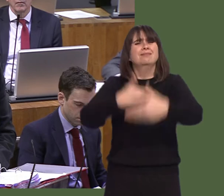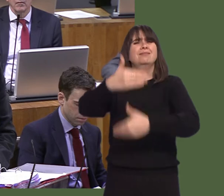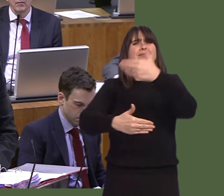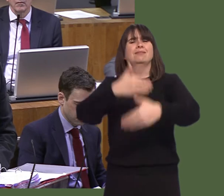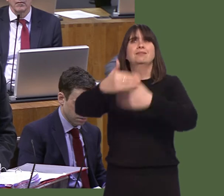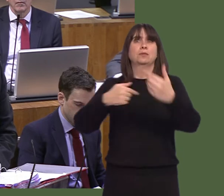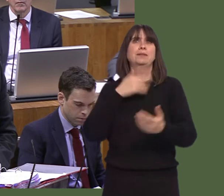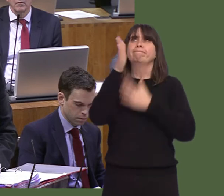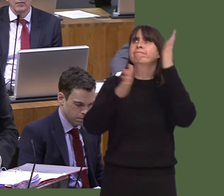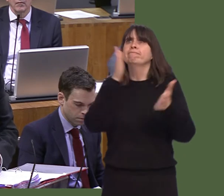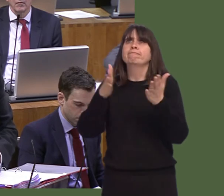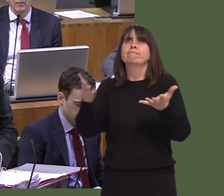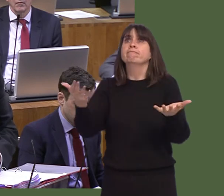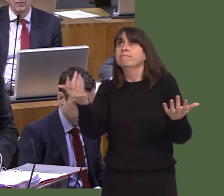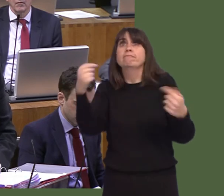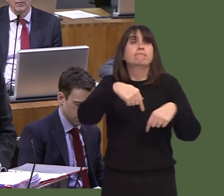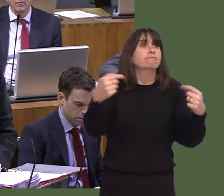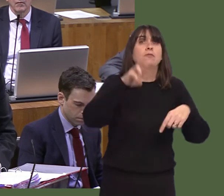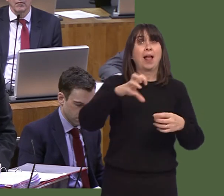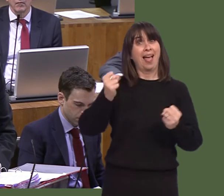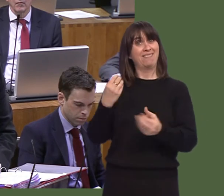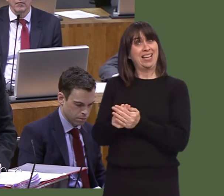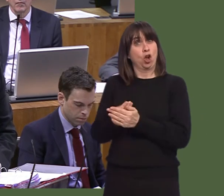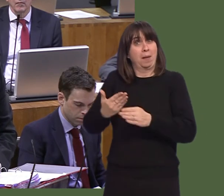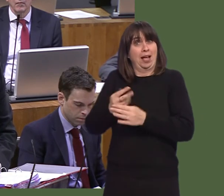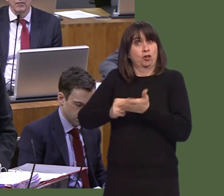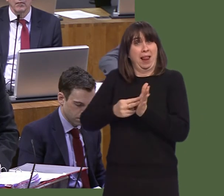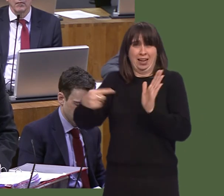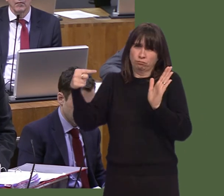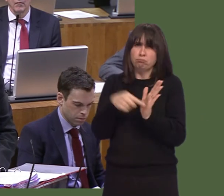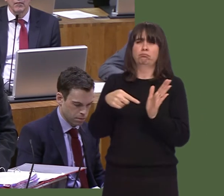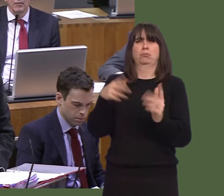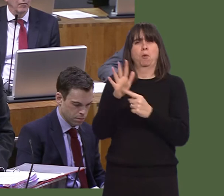That means that they have to put forward suggestions for how that is to be done.